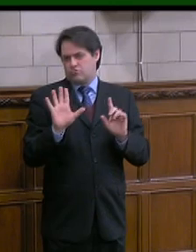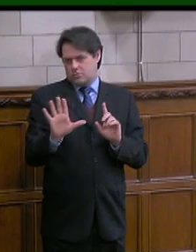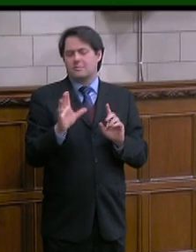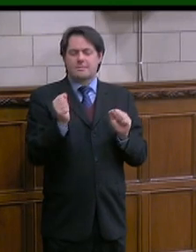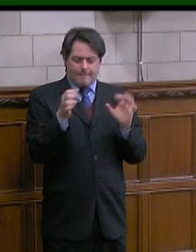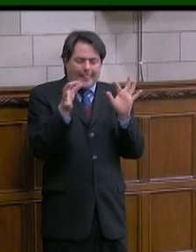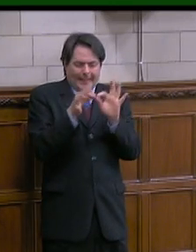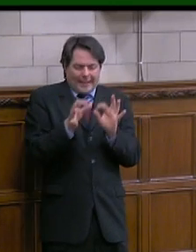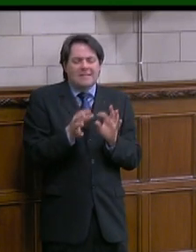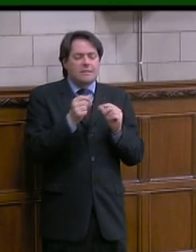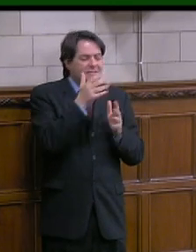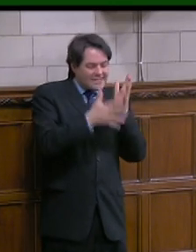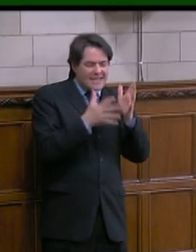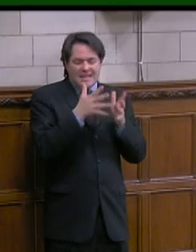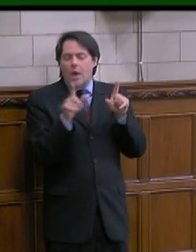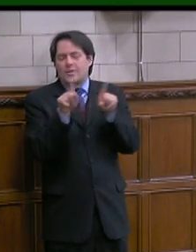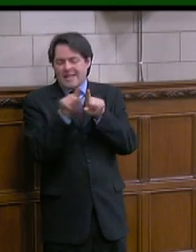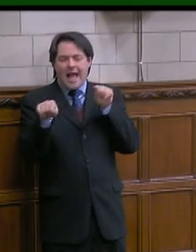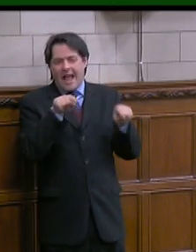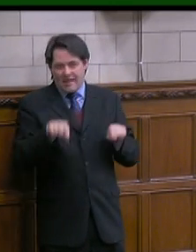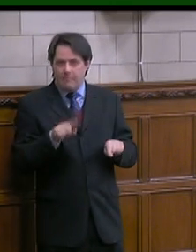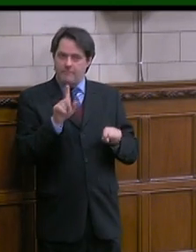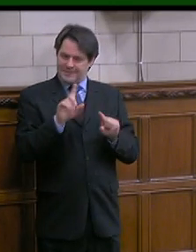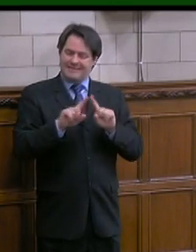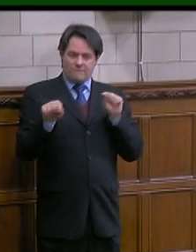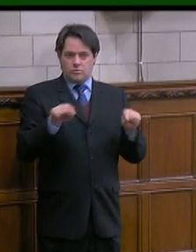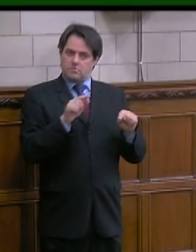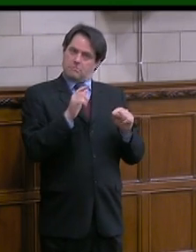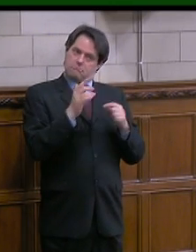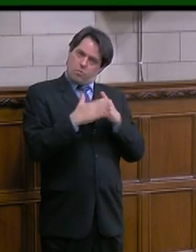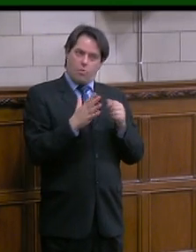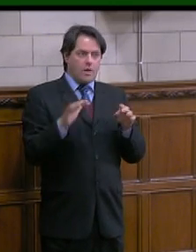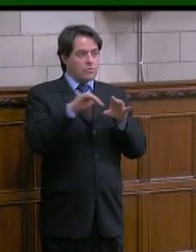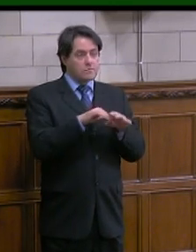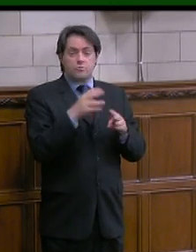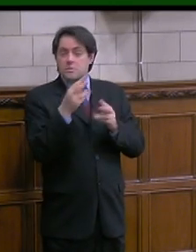language, some signs translate—so we could be more inclusive in enabling disabled children